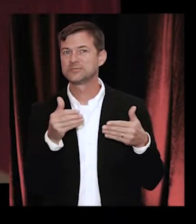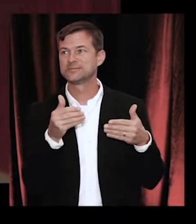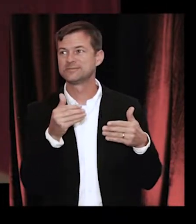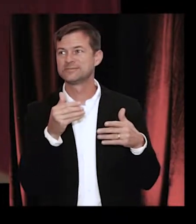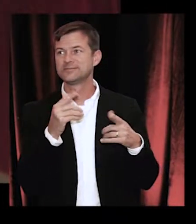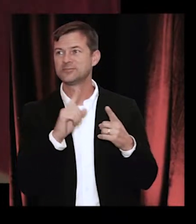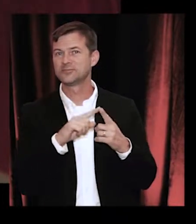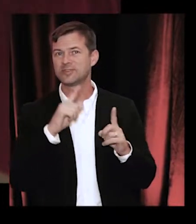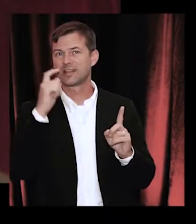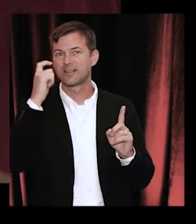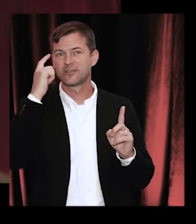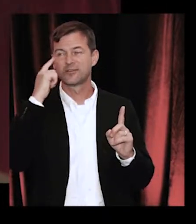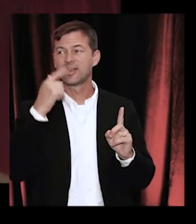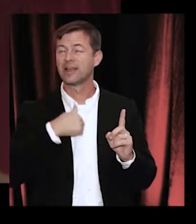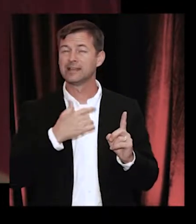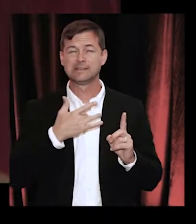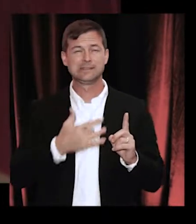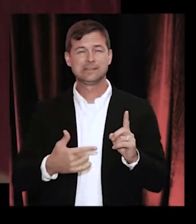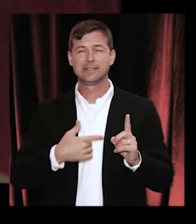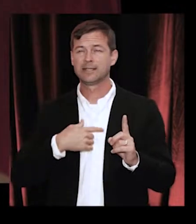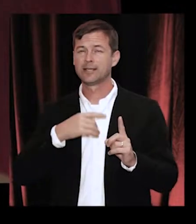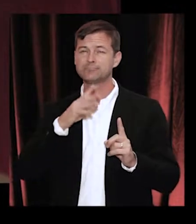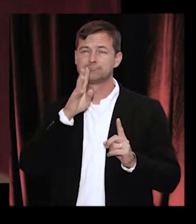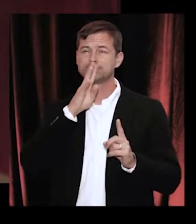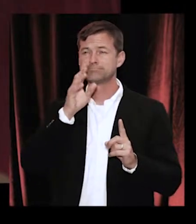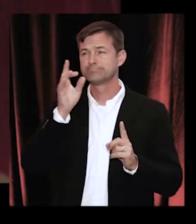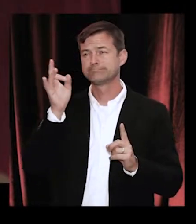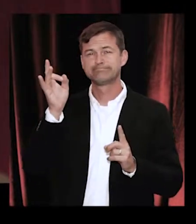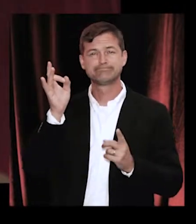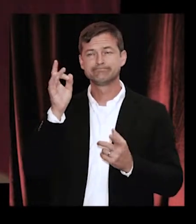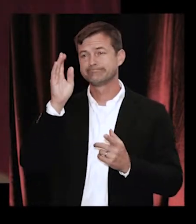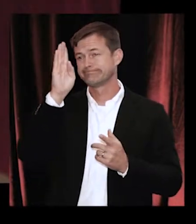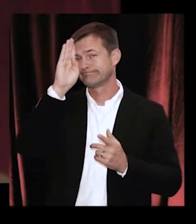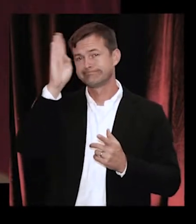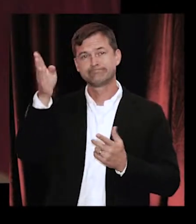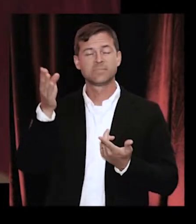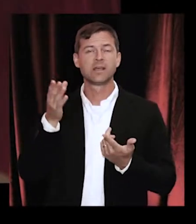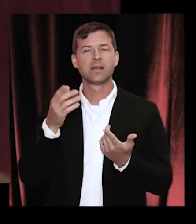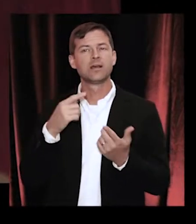But I made some notes because I want to do this right.